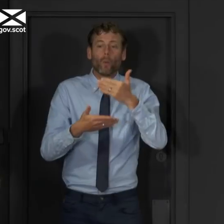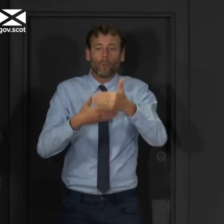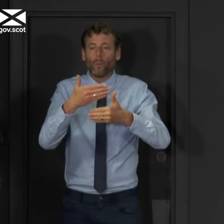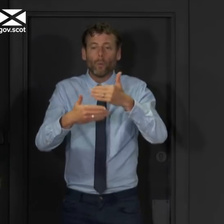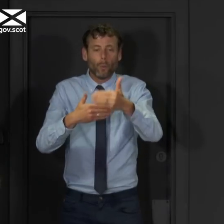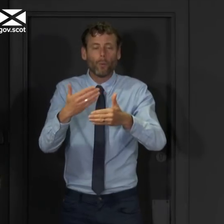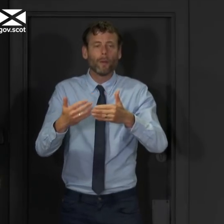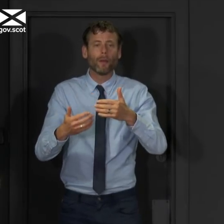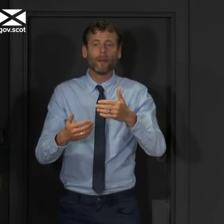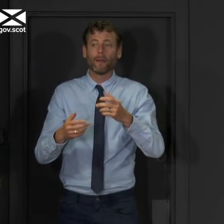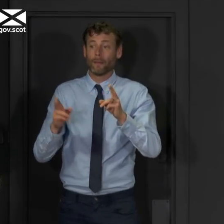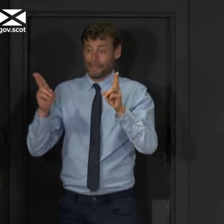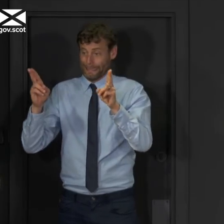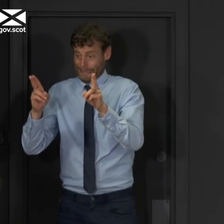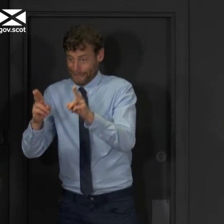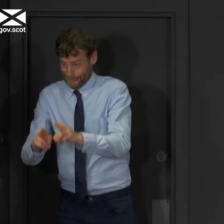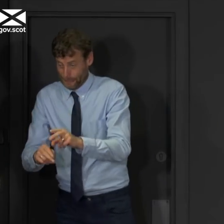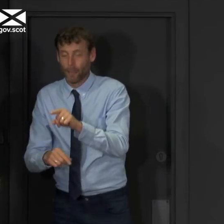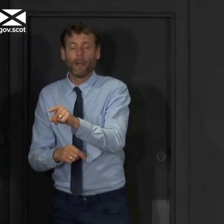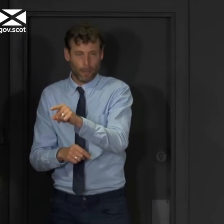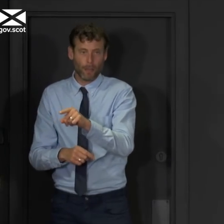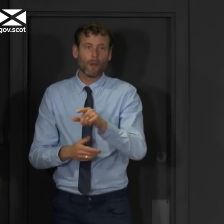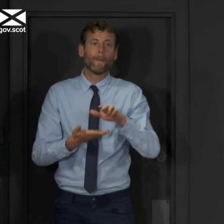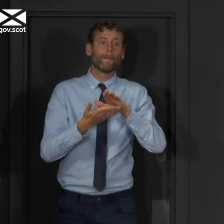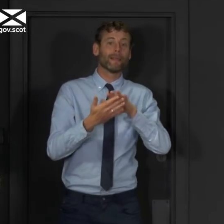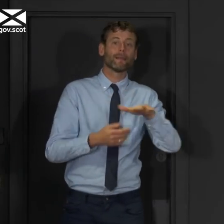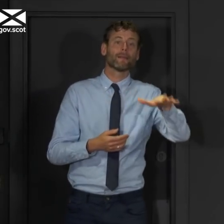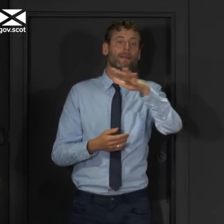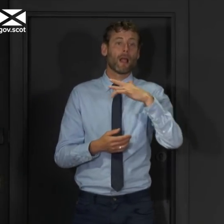the immediate impact of the virus recede more and more of what you will hear me and colleagues